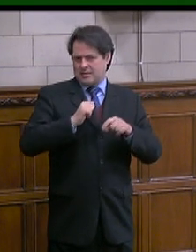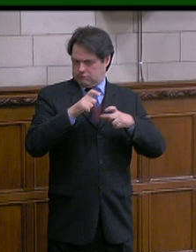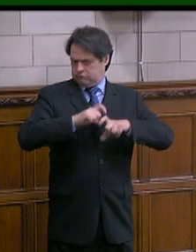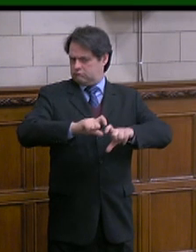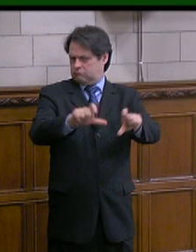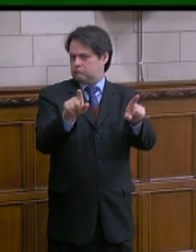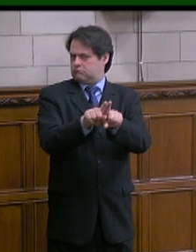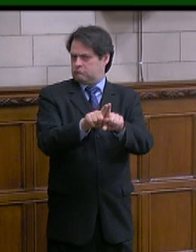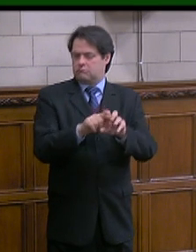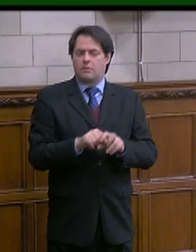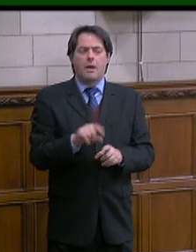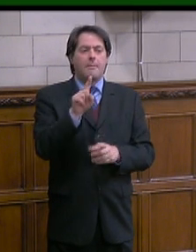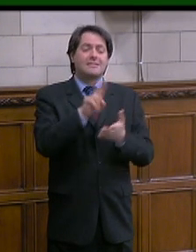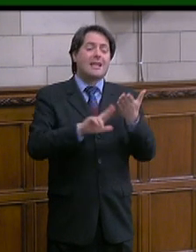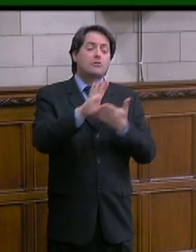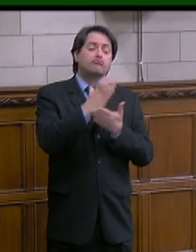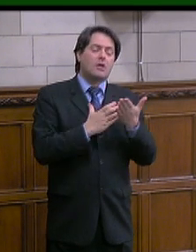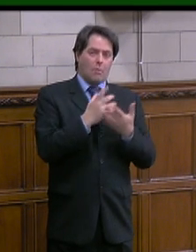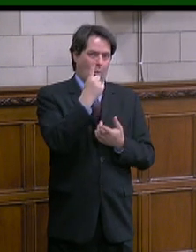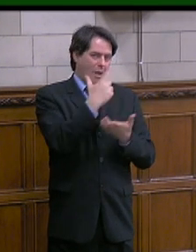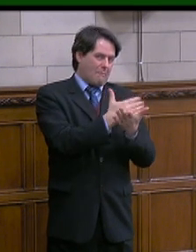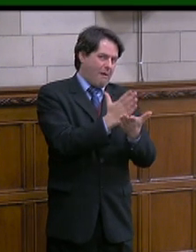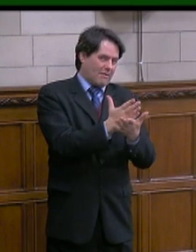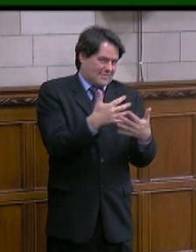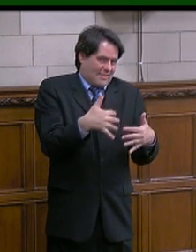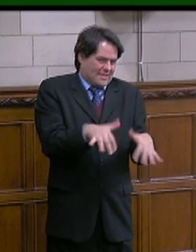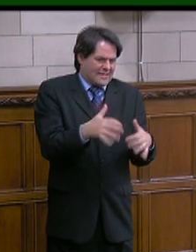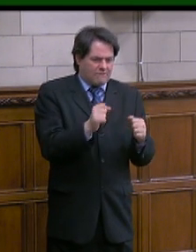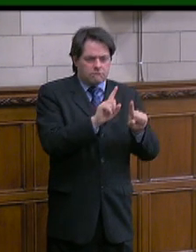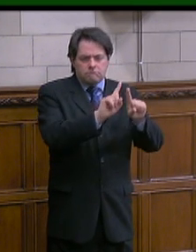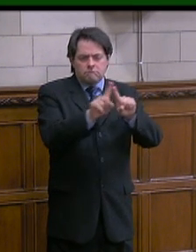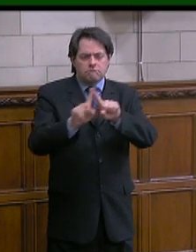national curriculum is just one element in the wide-ranging education of every child